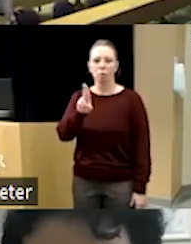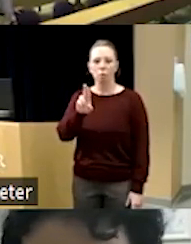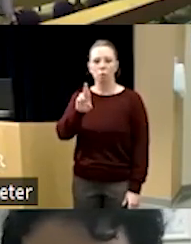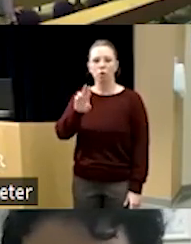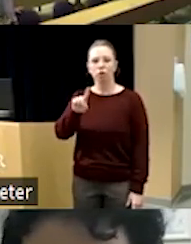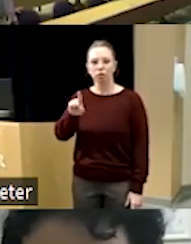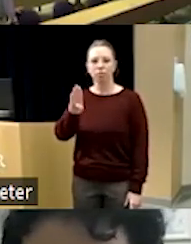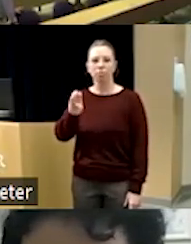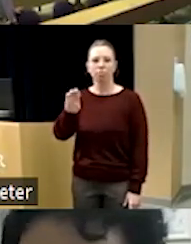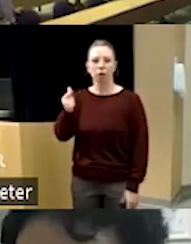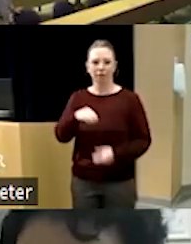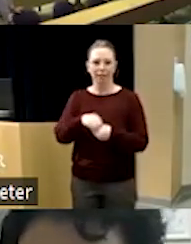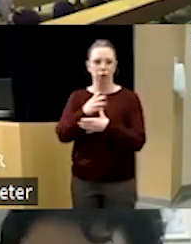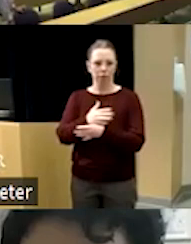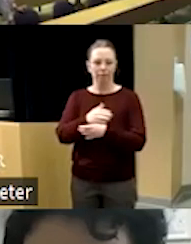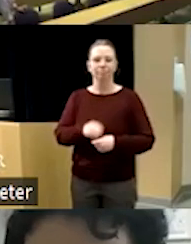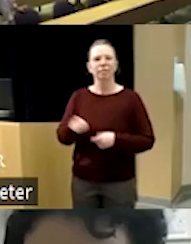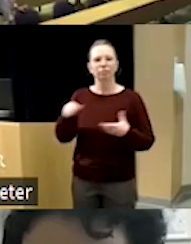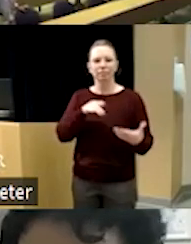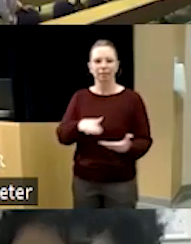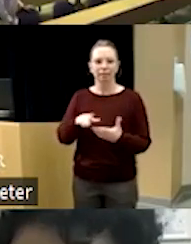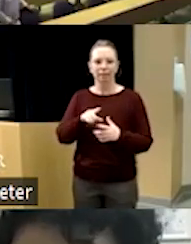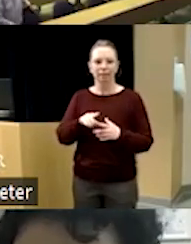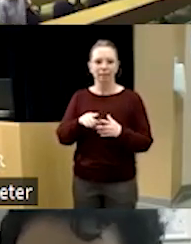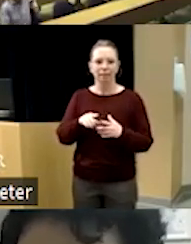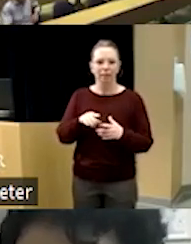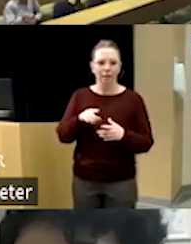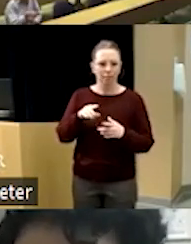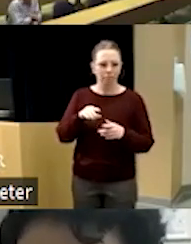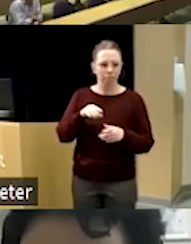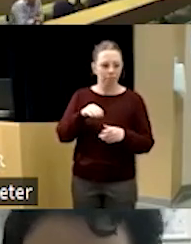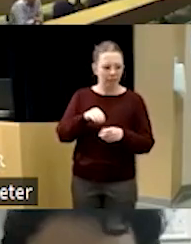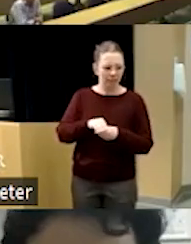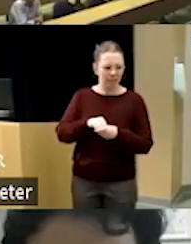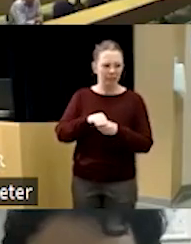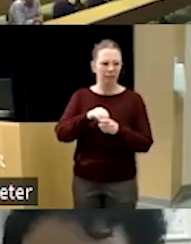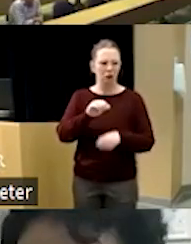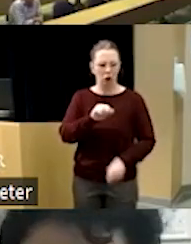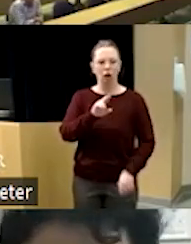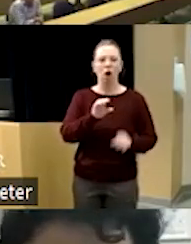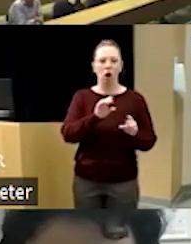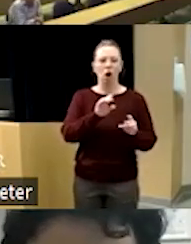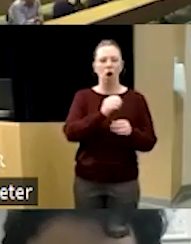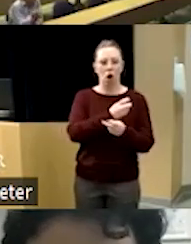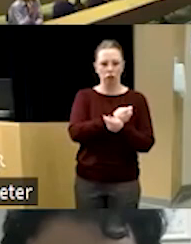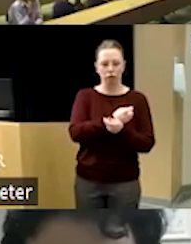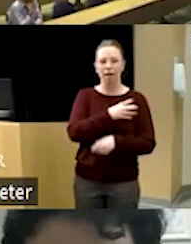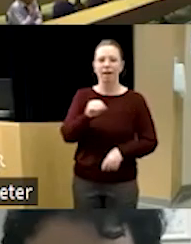studies between Austria and Vienna fordsburg in Germany and Yale New Haven Hospital in New